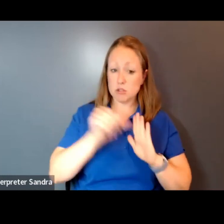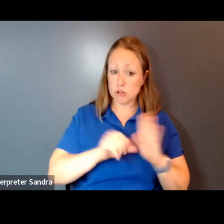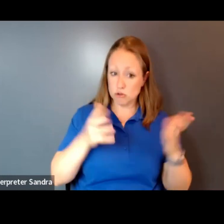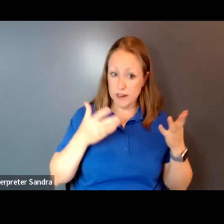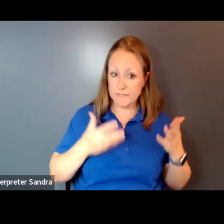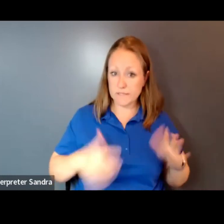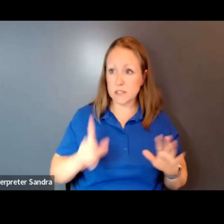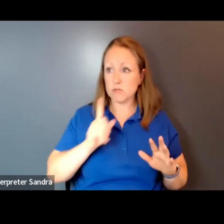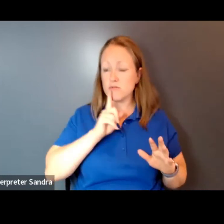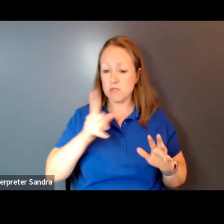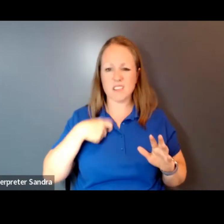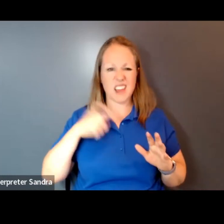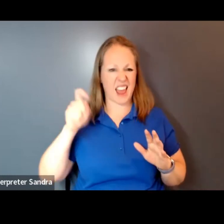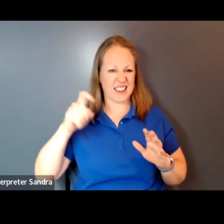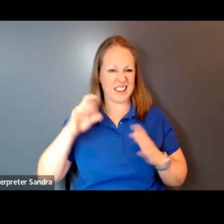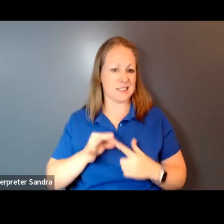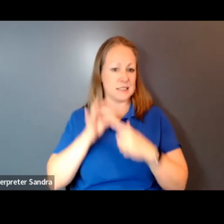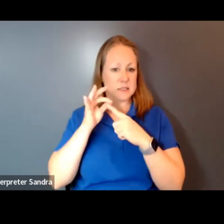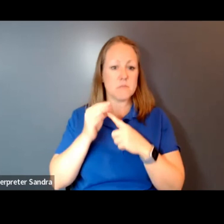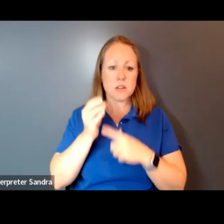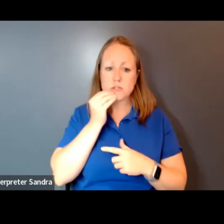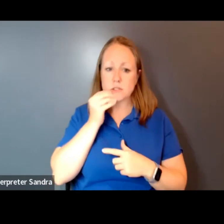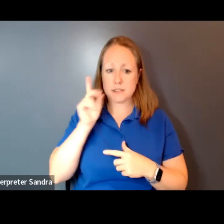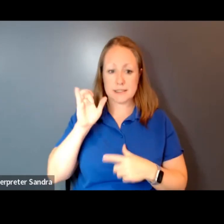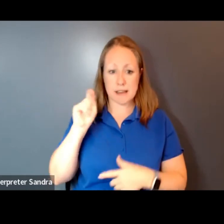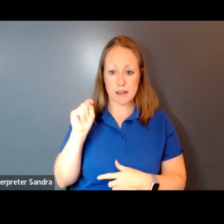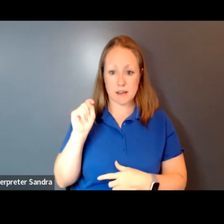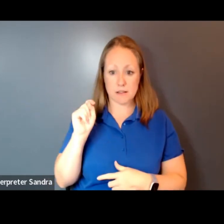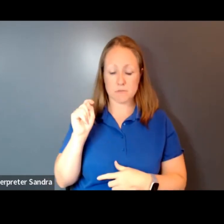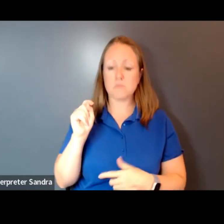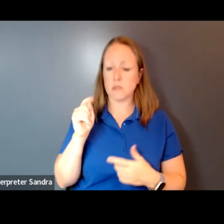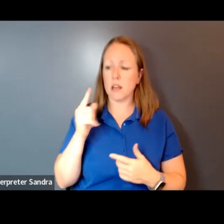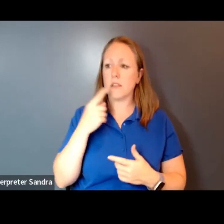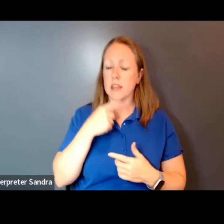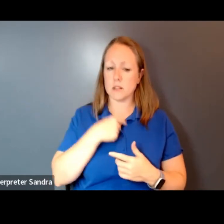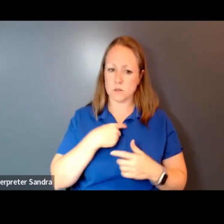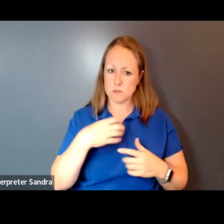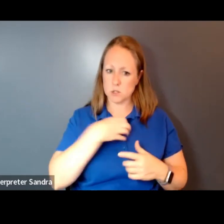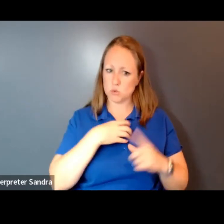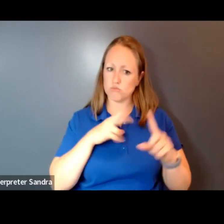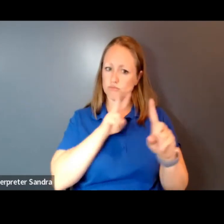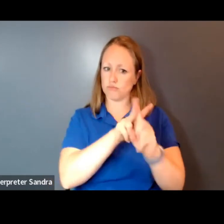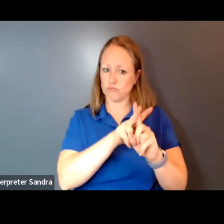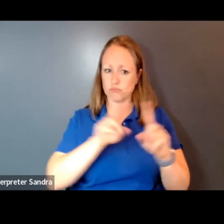needing special diet. And I was told to appeal, you know, Medicaid. And so while that was